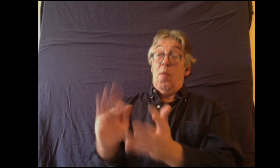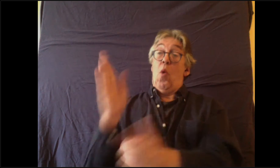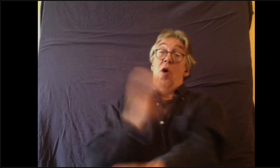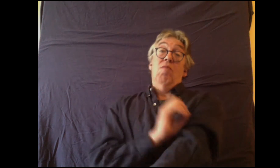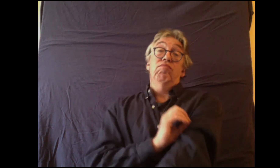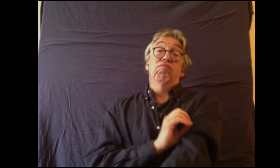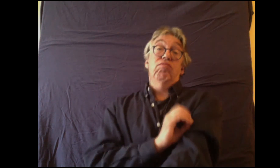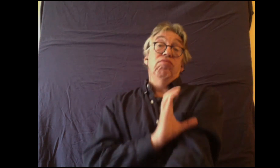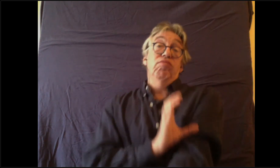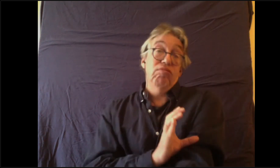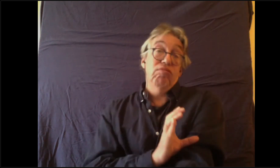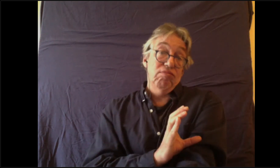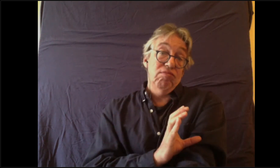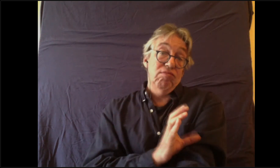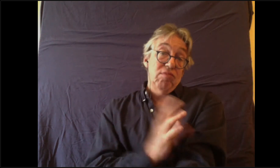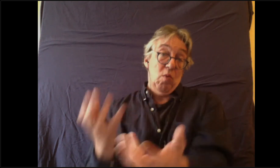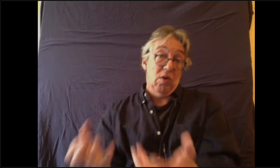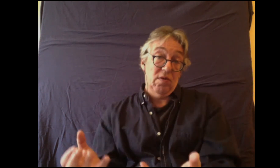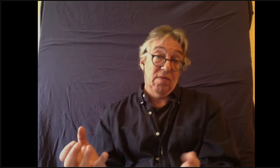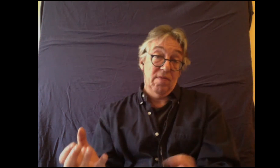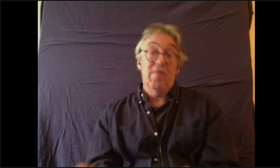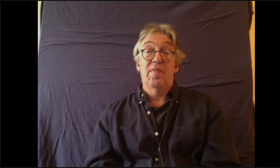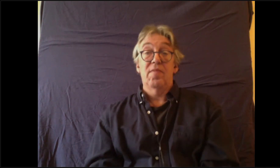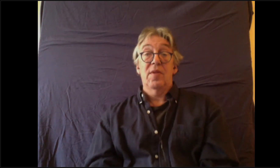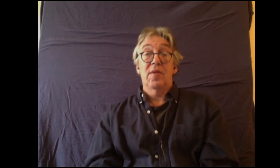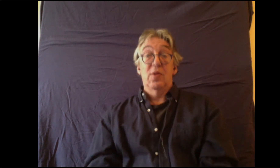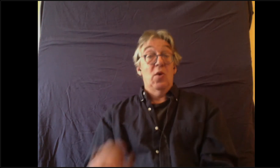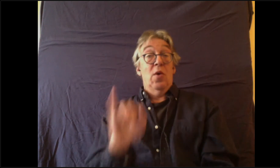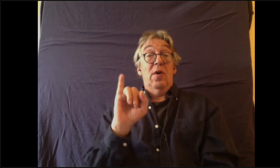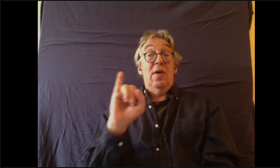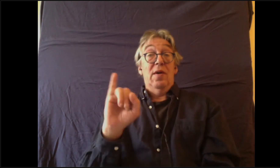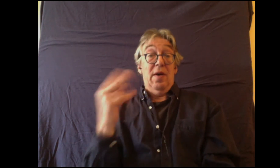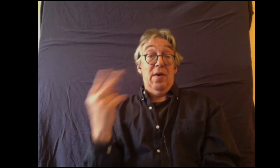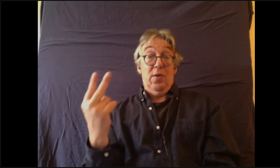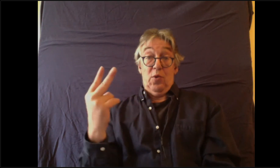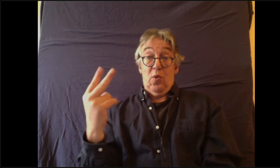We're discussing now an i2i project where we hope to work closely